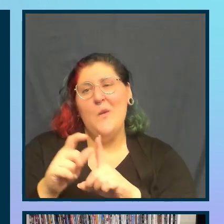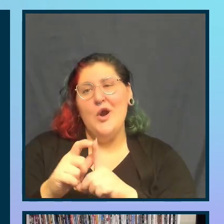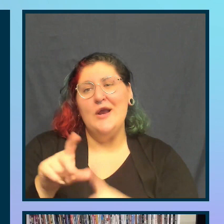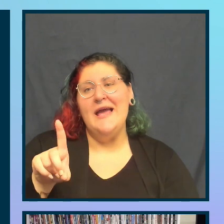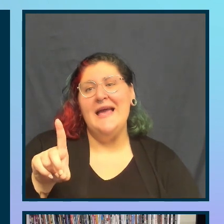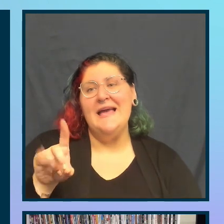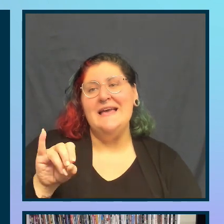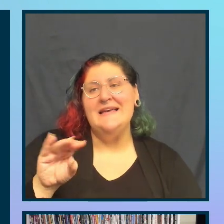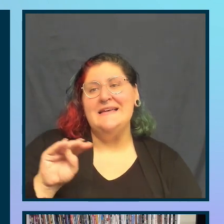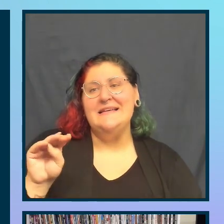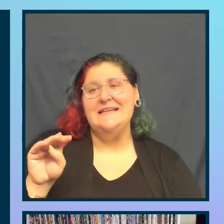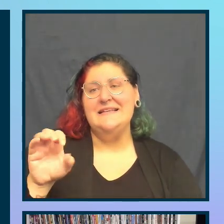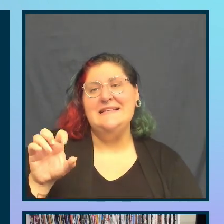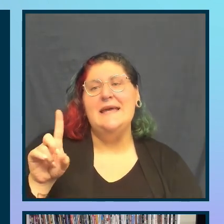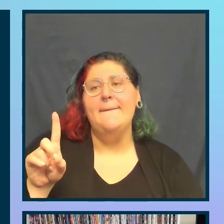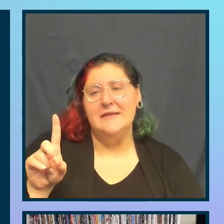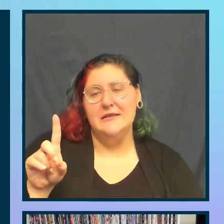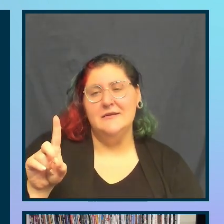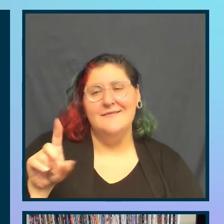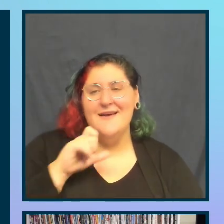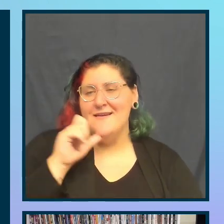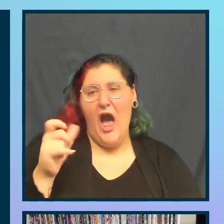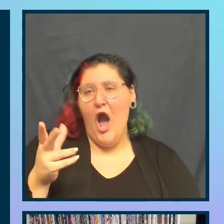Android describes this state as disabled.